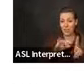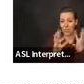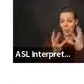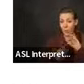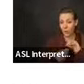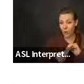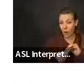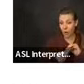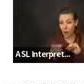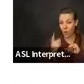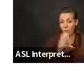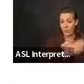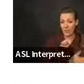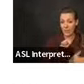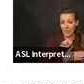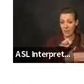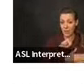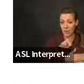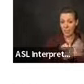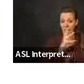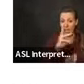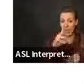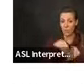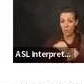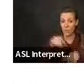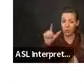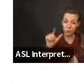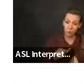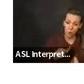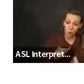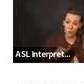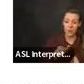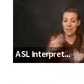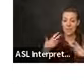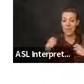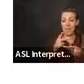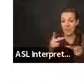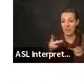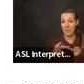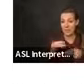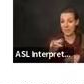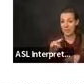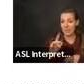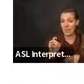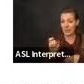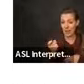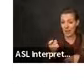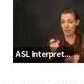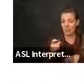the county as well as in the lowest quartile of the Healthy Places Index. Those are areas of the county where